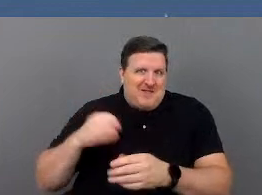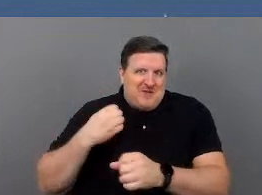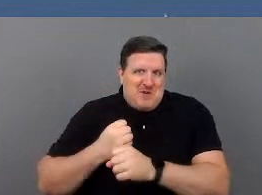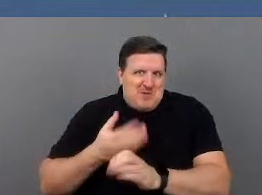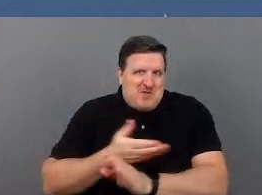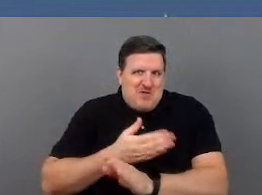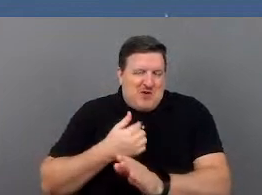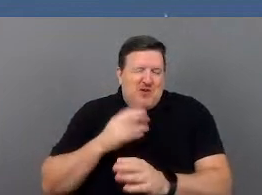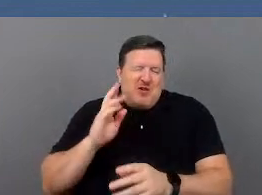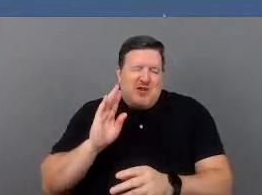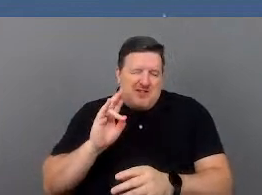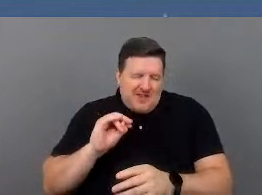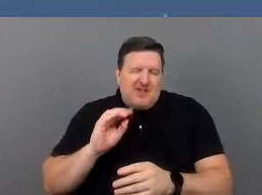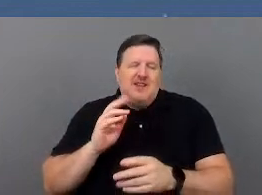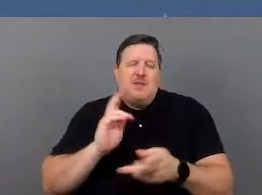REGARDING THE INCREASE IN THE BUDGET, I ASK WHY.